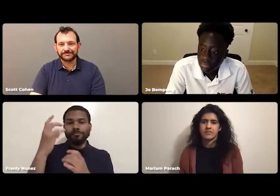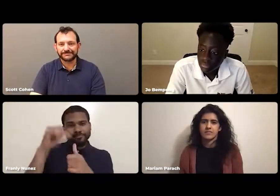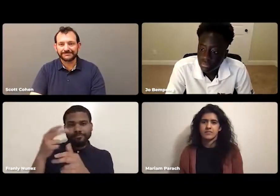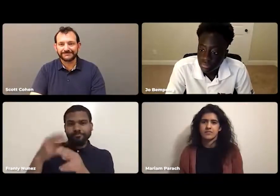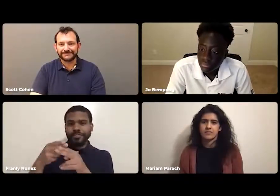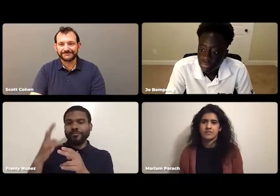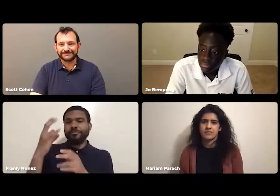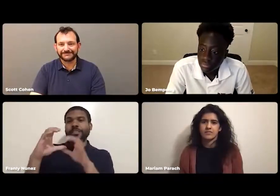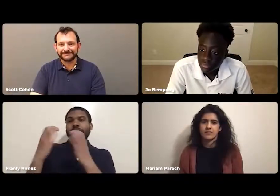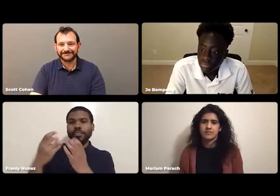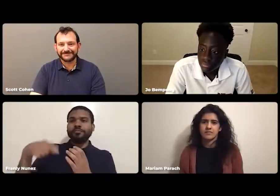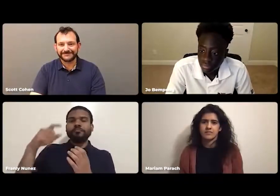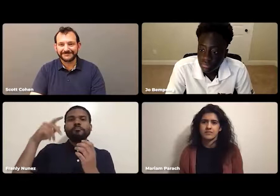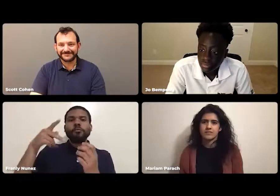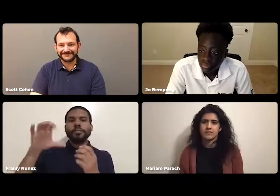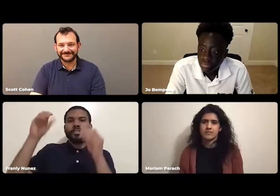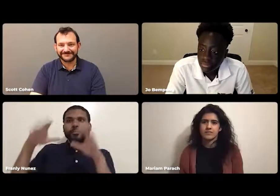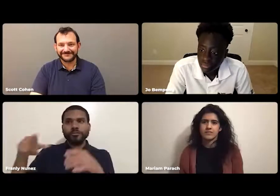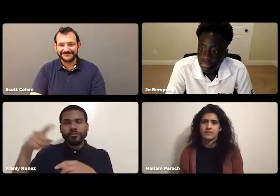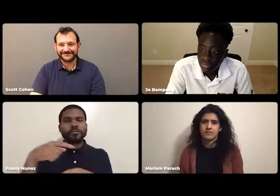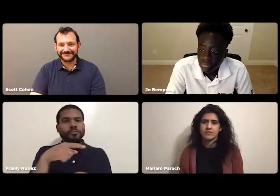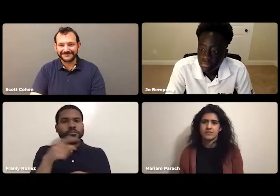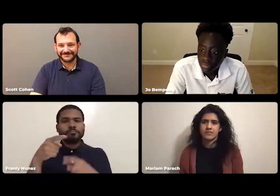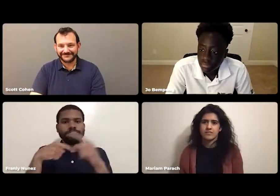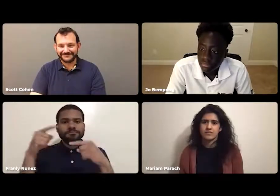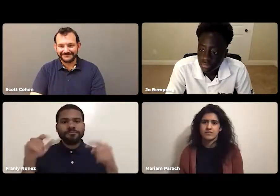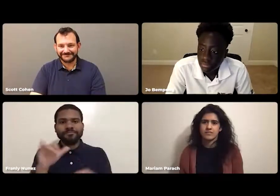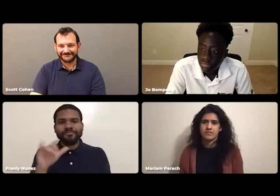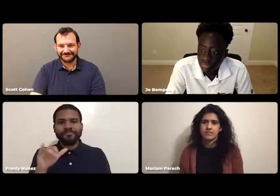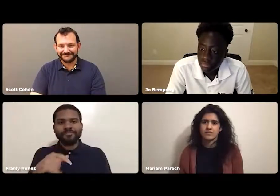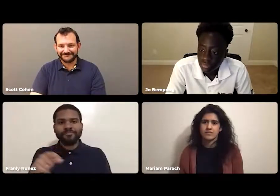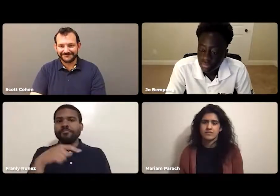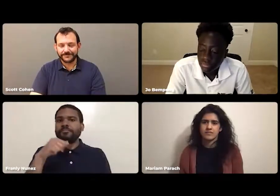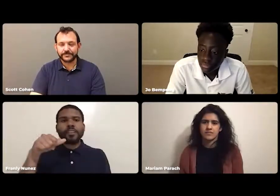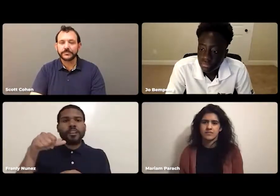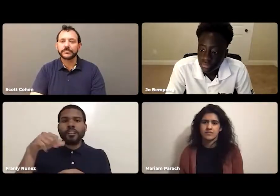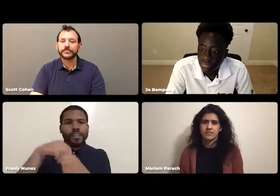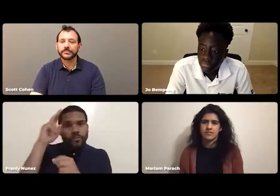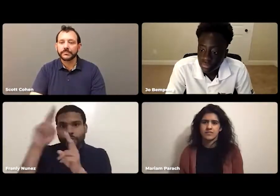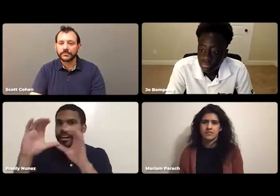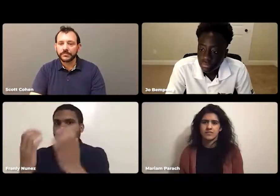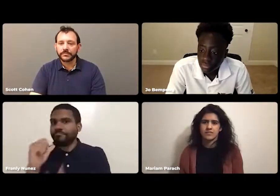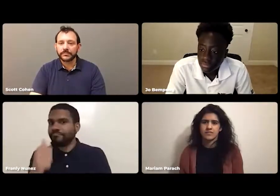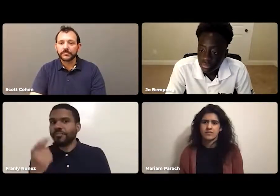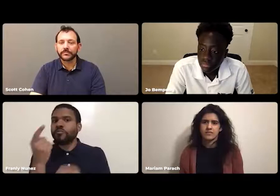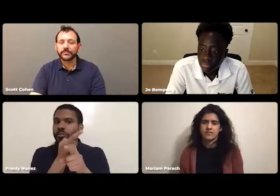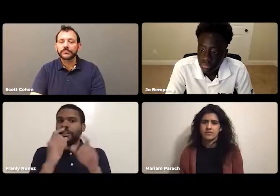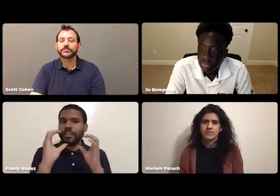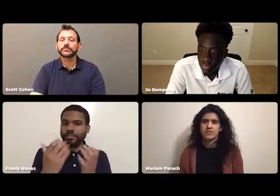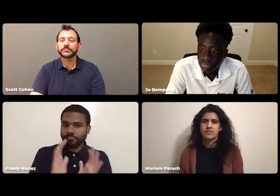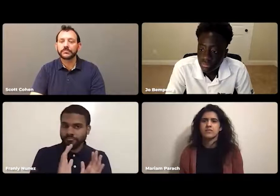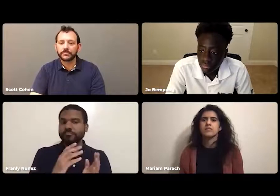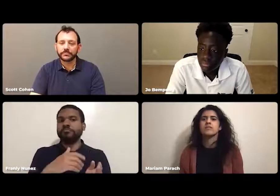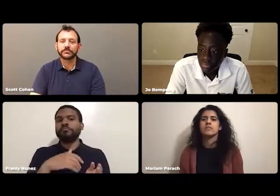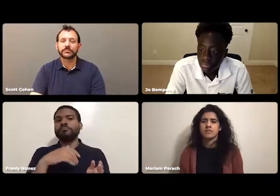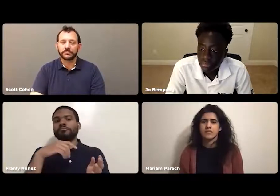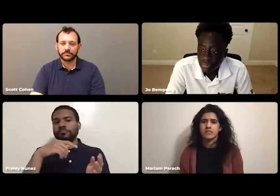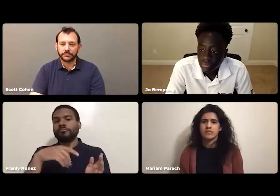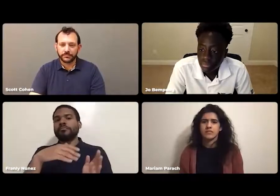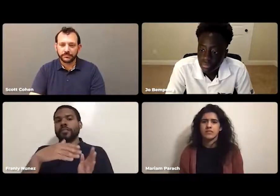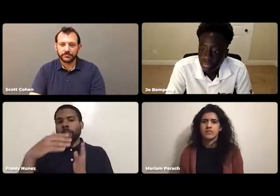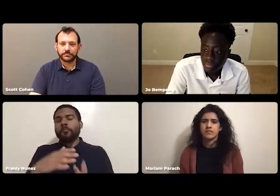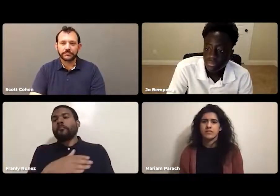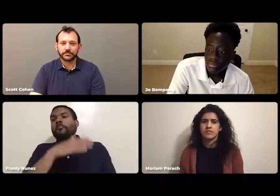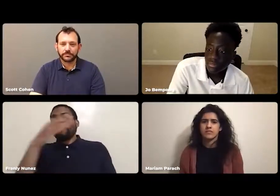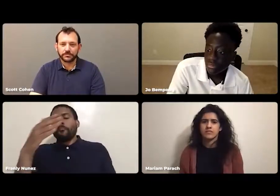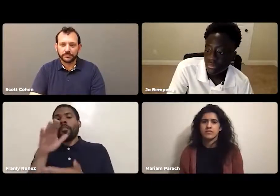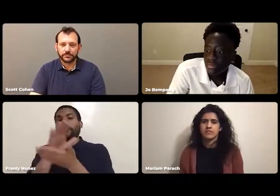In the field of science -- I don't know if you remember my mentioning I had a person